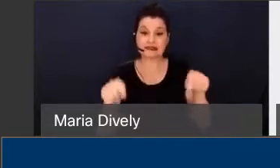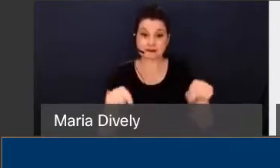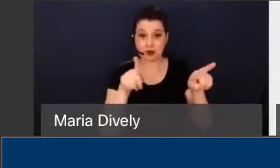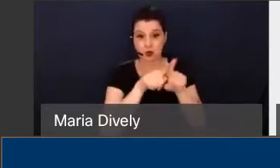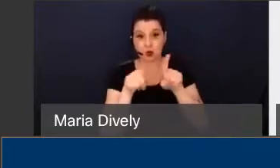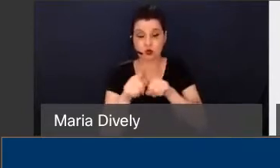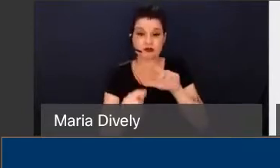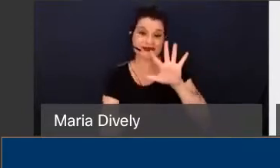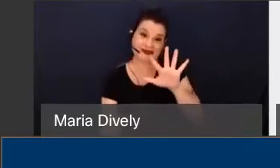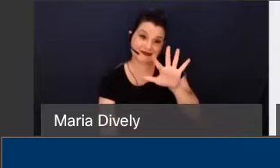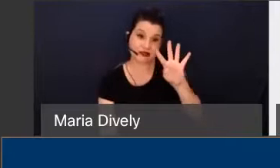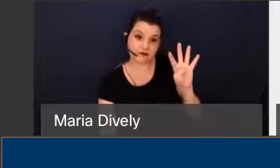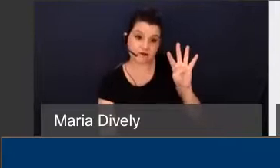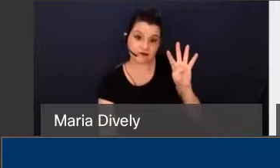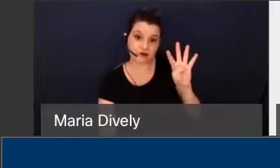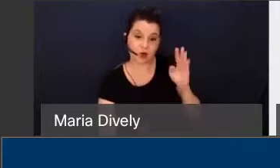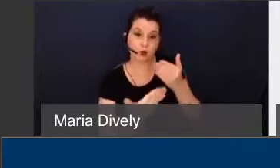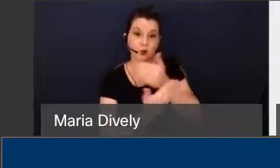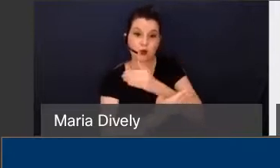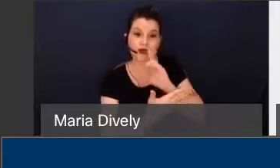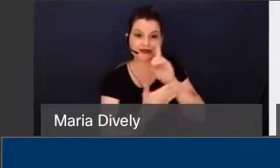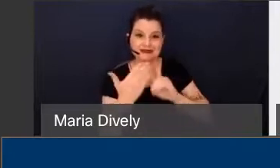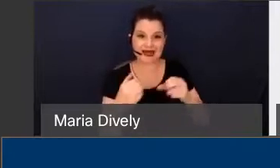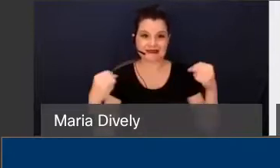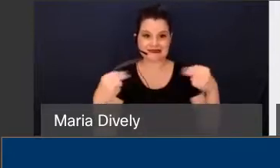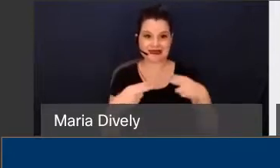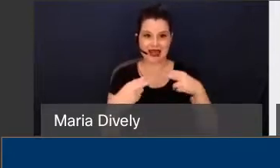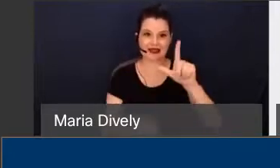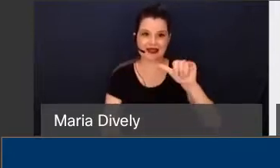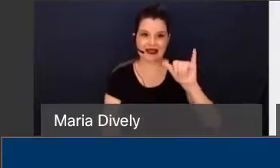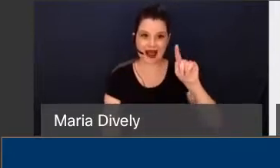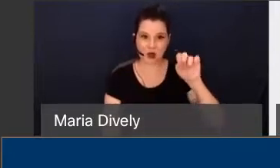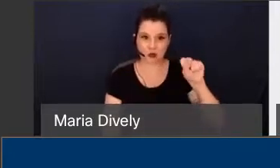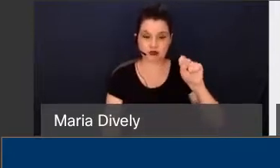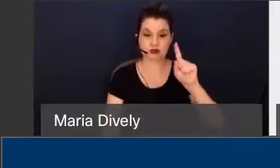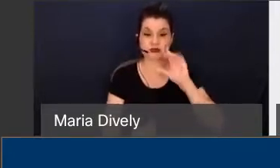54 pre-designed slide layouts. Uh, the image on the right of